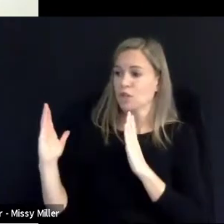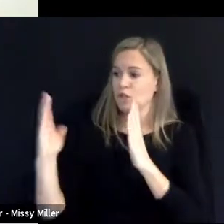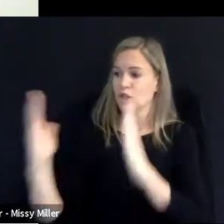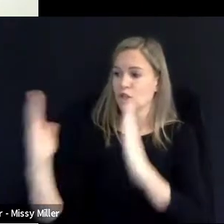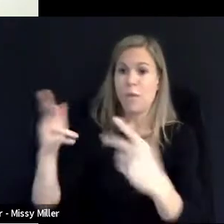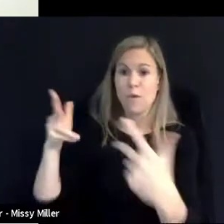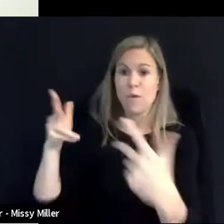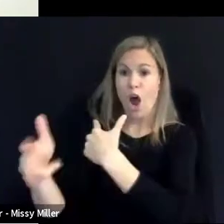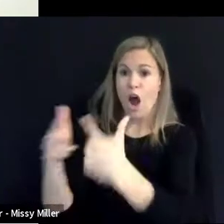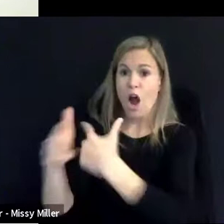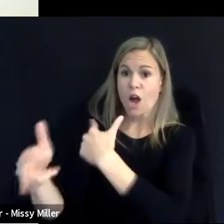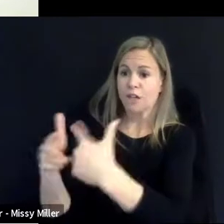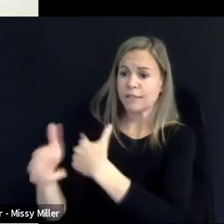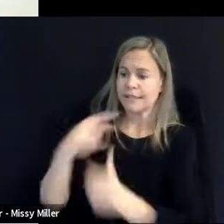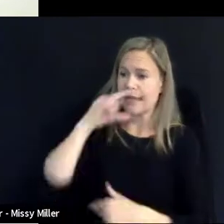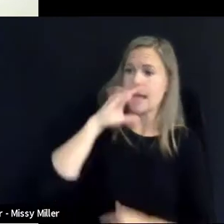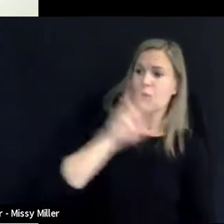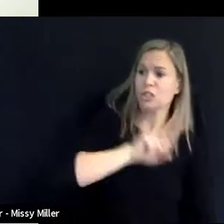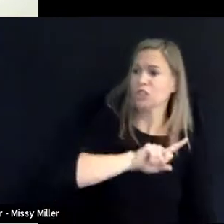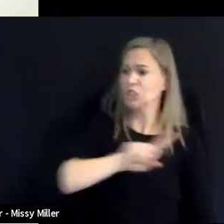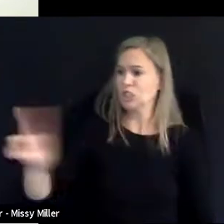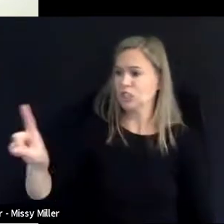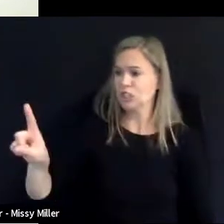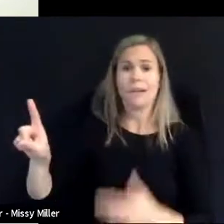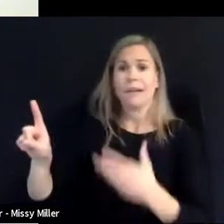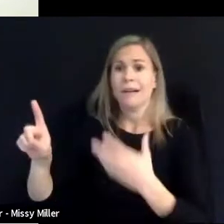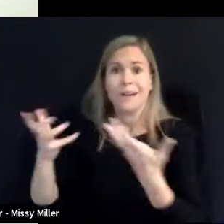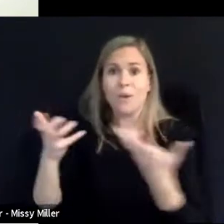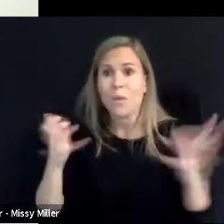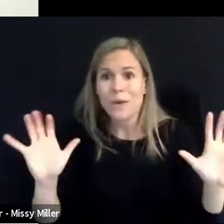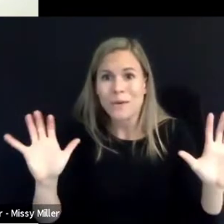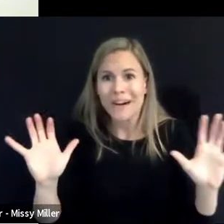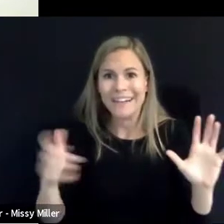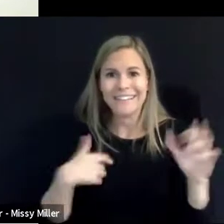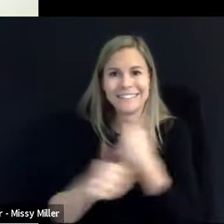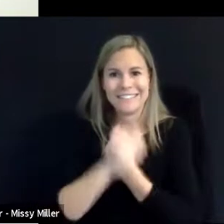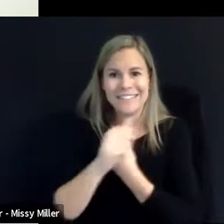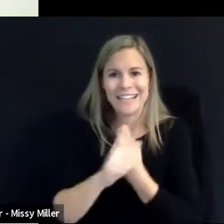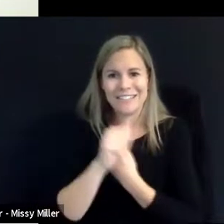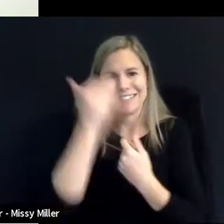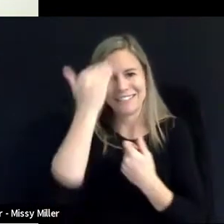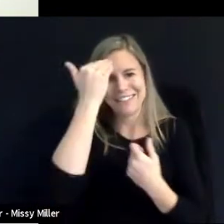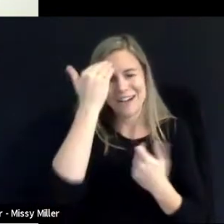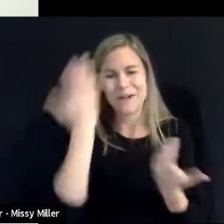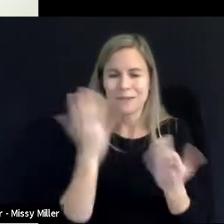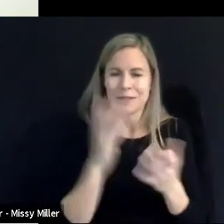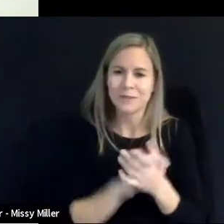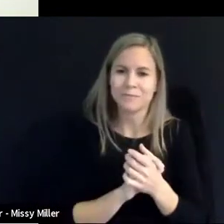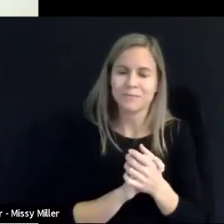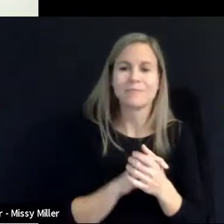You know, you might suffer the natural consequence of being hit, but we're not gonna go there. That's what we have logical consequences.